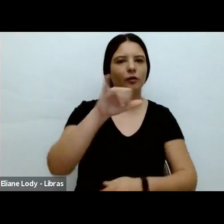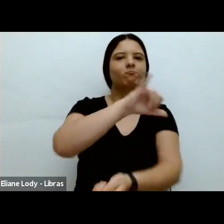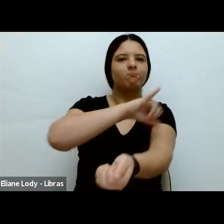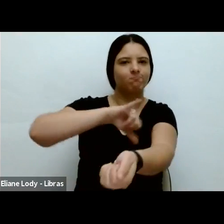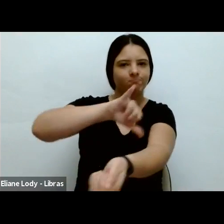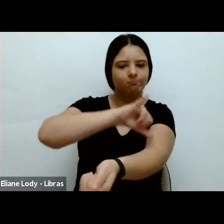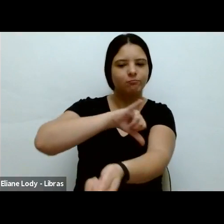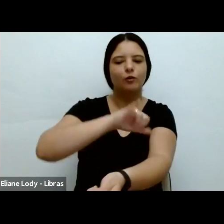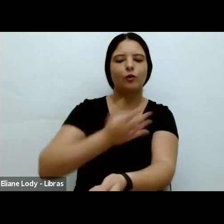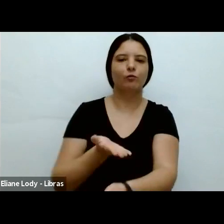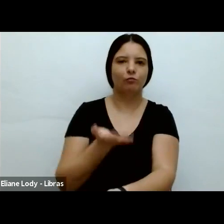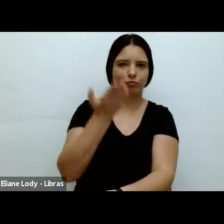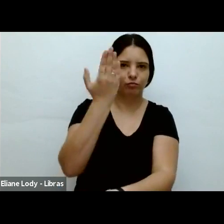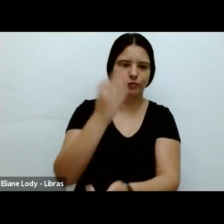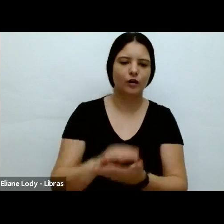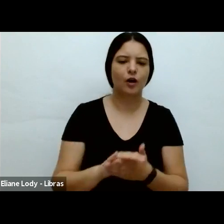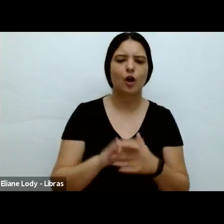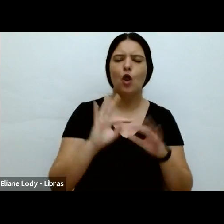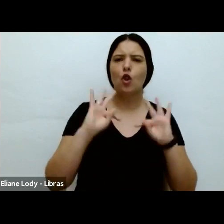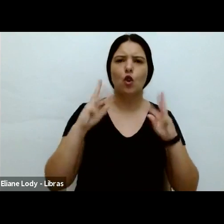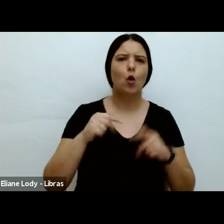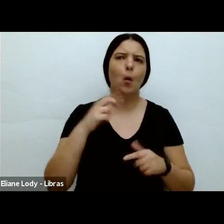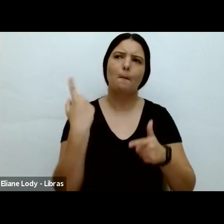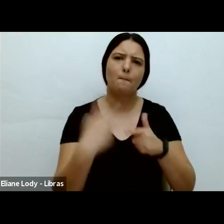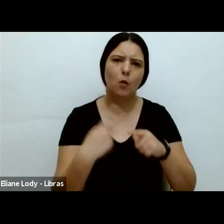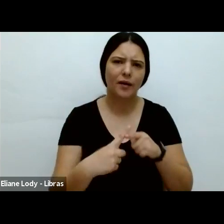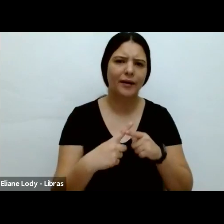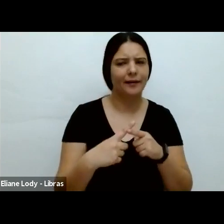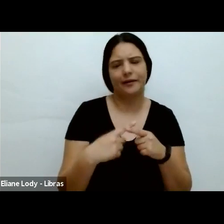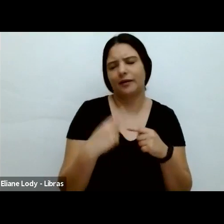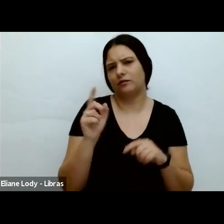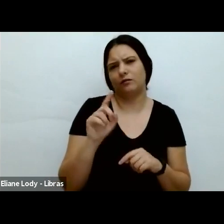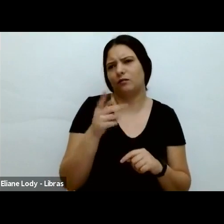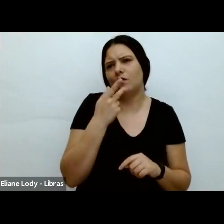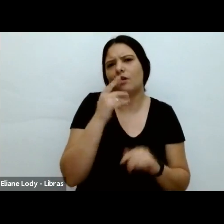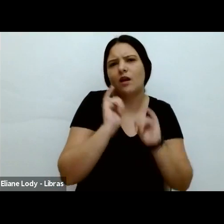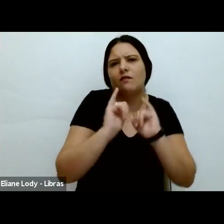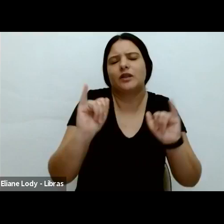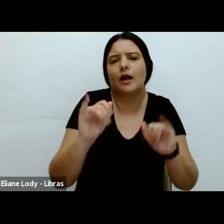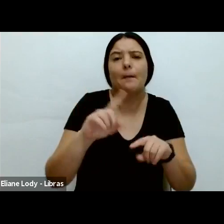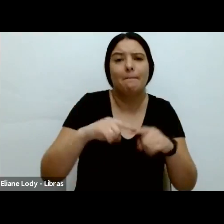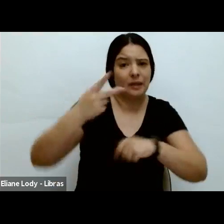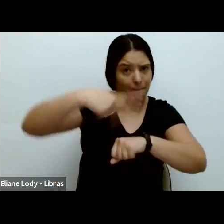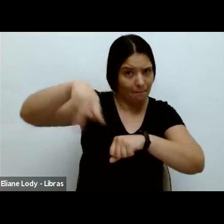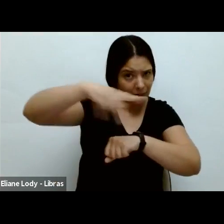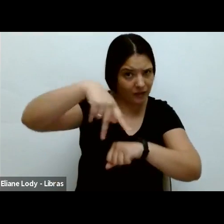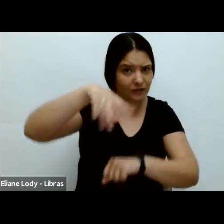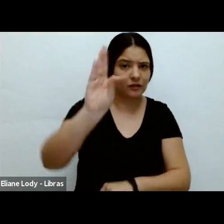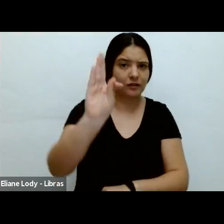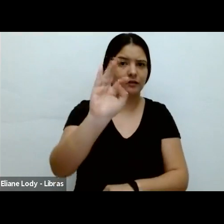People that I don't go to the. reason reasons. So this was reasons. So this was a Carlos reasons. So this was kind of social dilemma that call social dilemma that called for